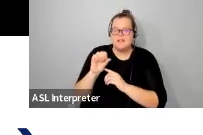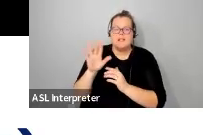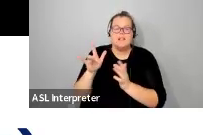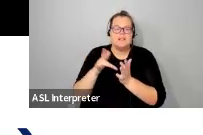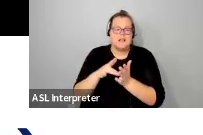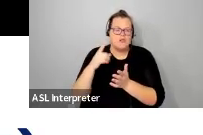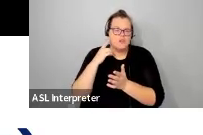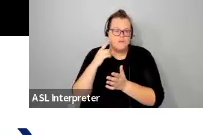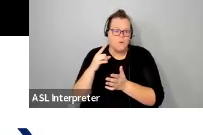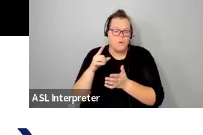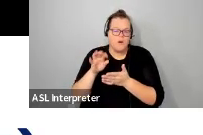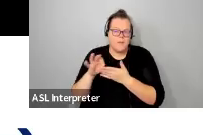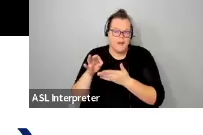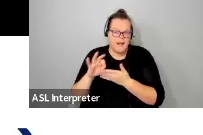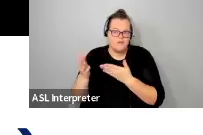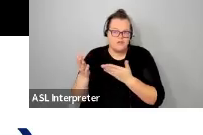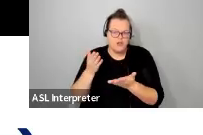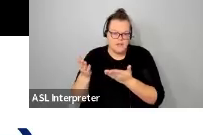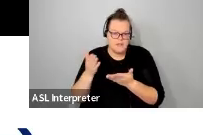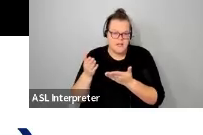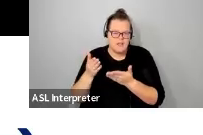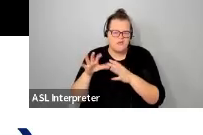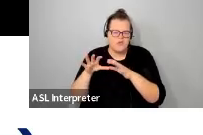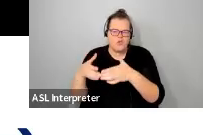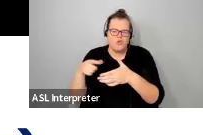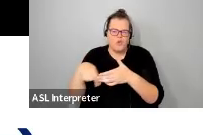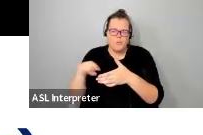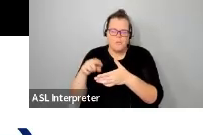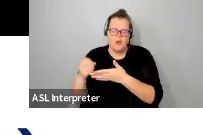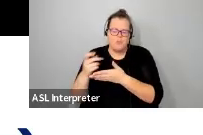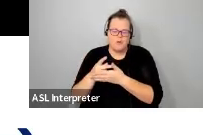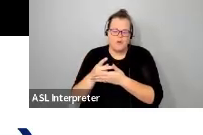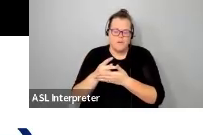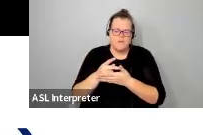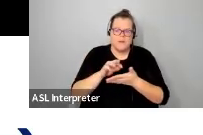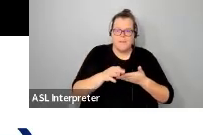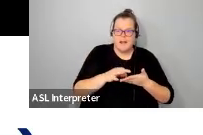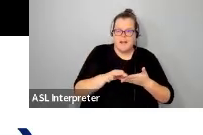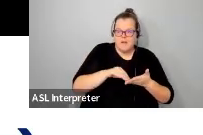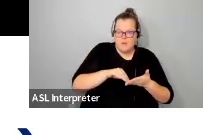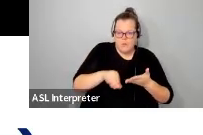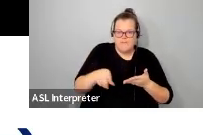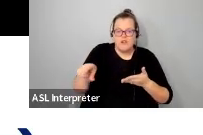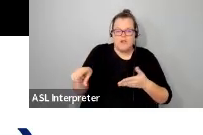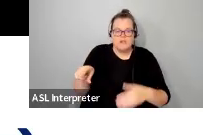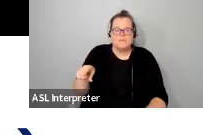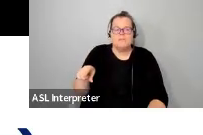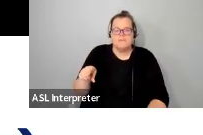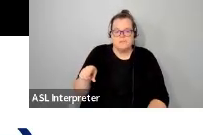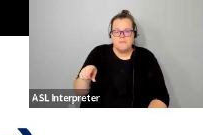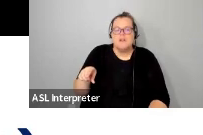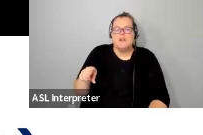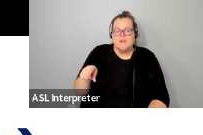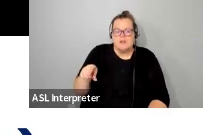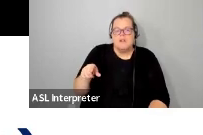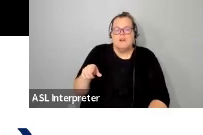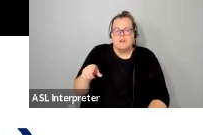Medicaid Services, that's the entity that approves Medicaid waivers. They prohibit entities or individuals that have a responsibility for Service